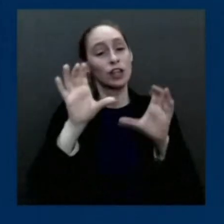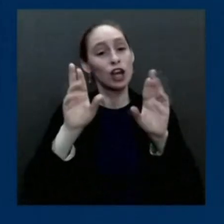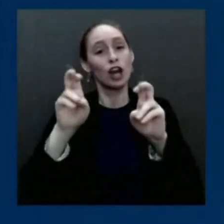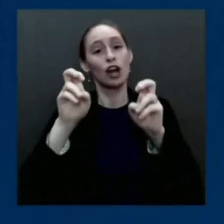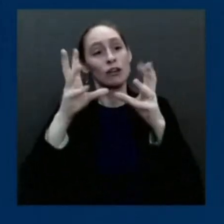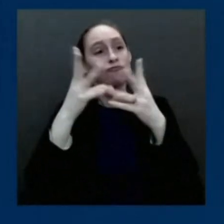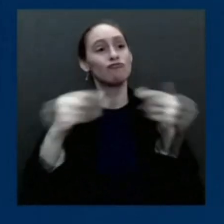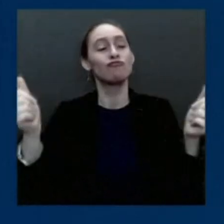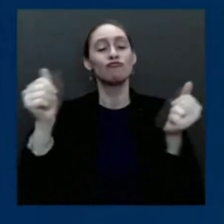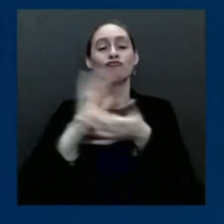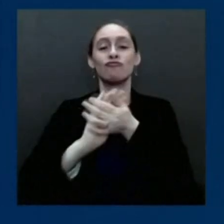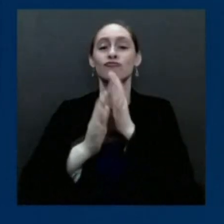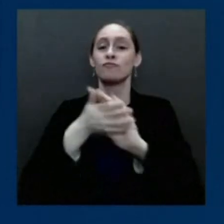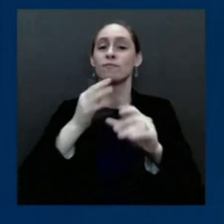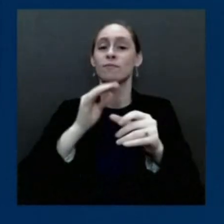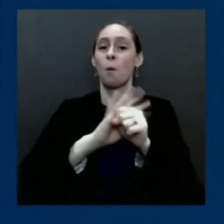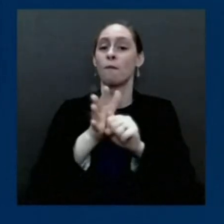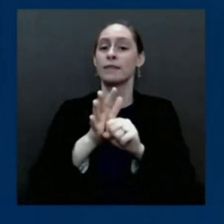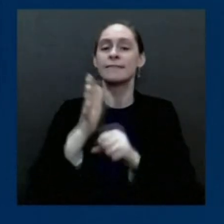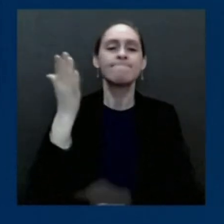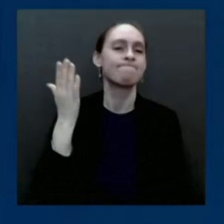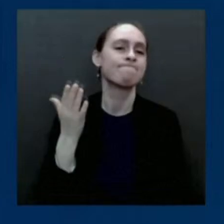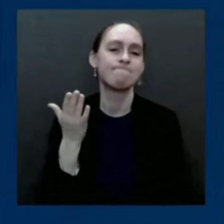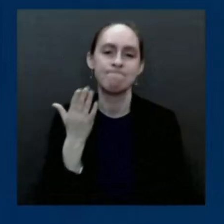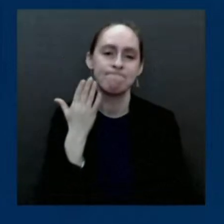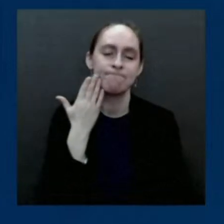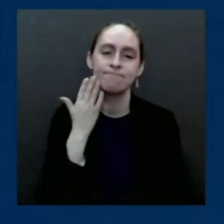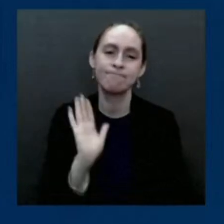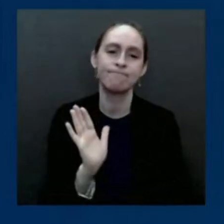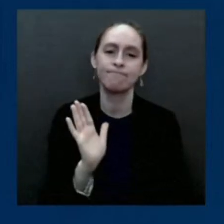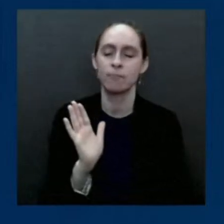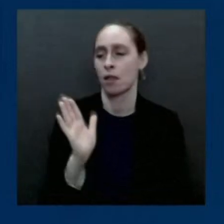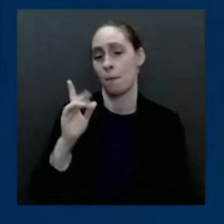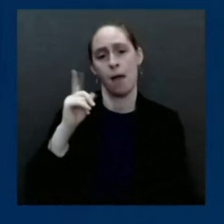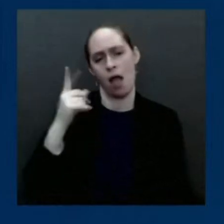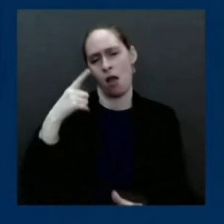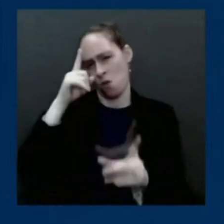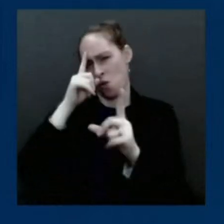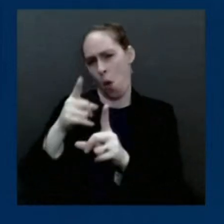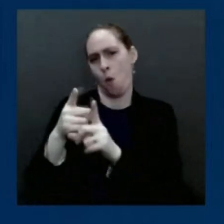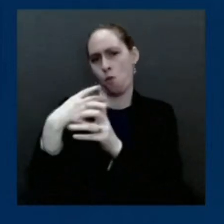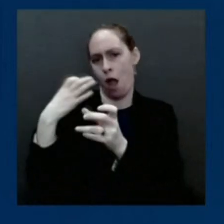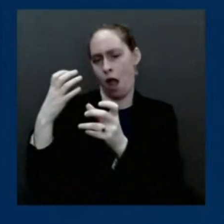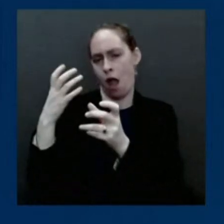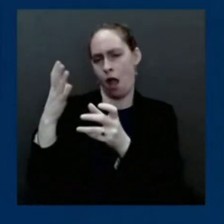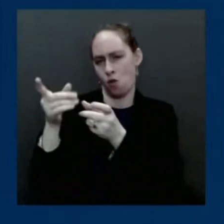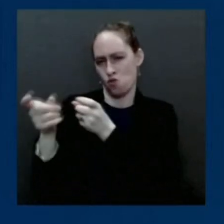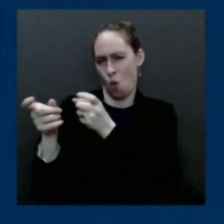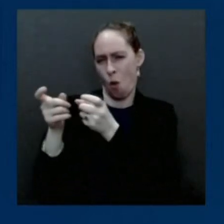NOT BE ELIMINATED CAN ACTUALLY BE AT SUCH A LOWER LEVEL OF